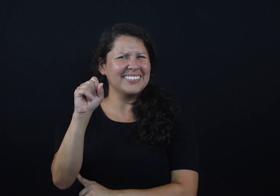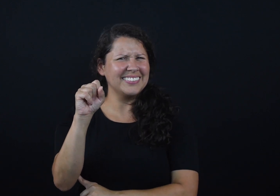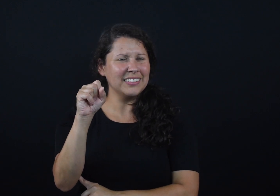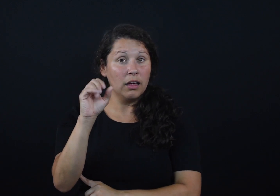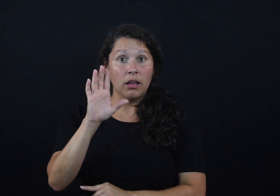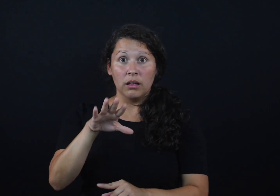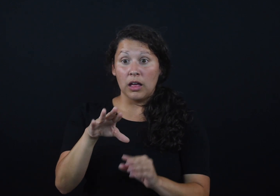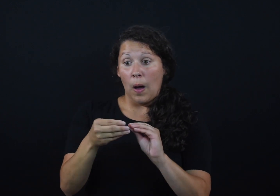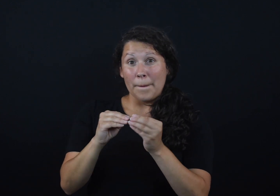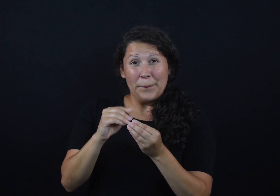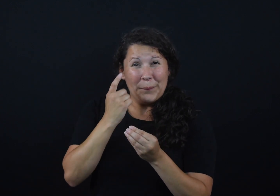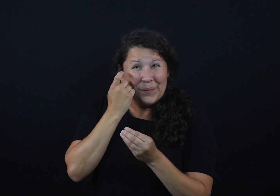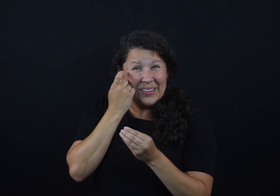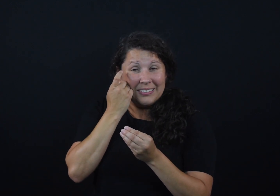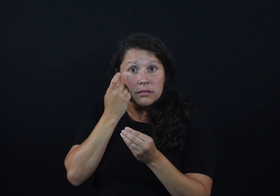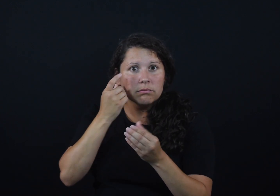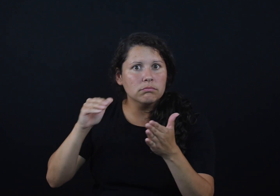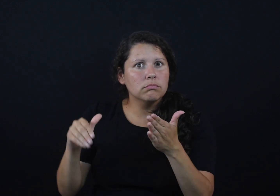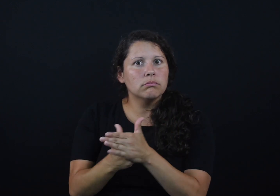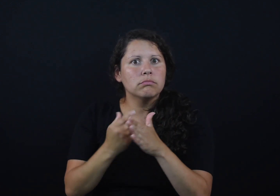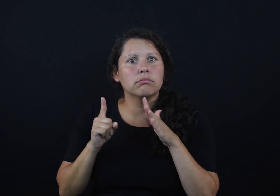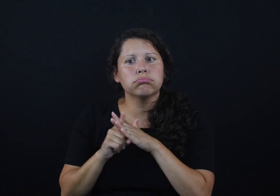HIV/AIDS ● The number of newly diagnosed HIV